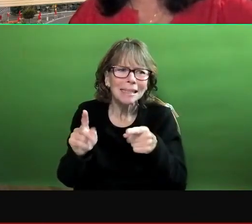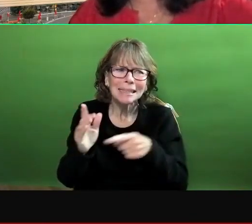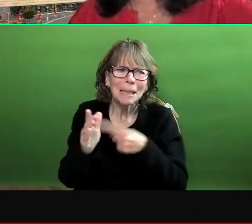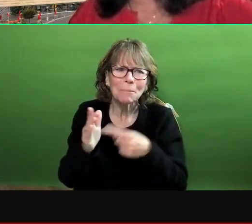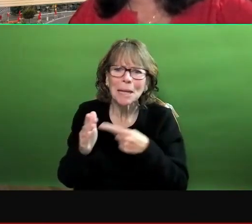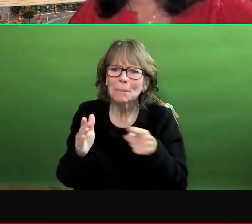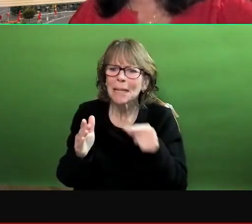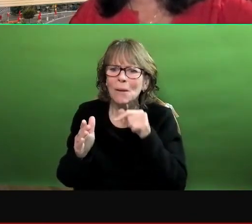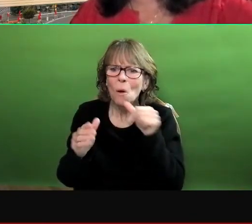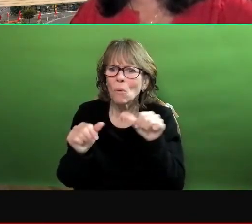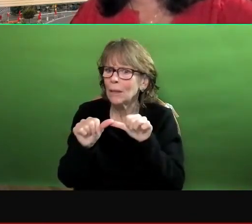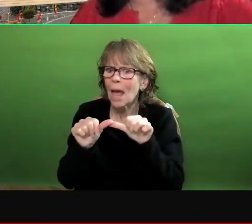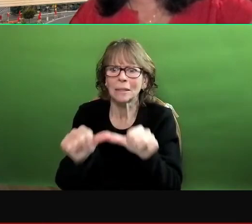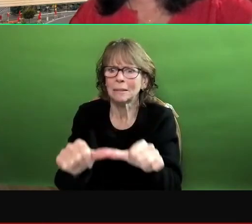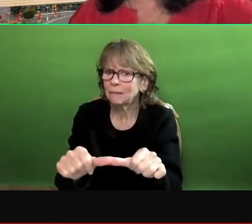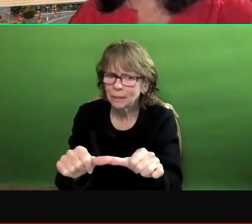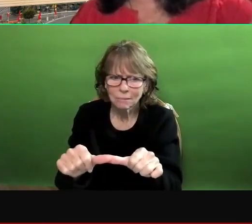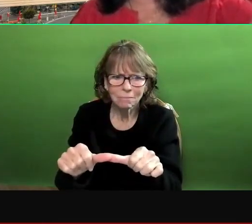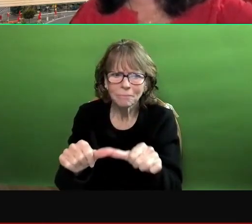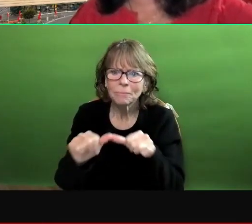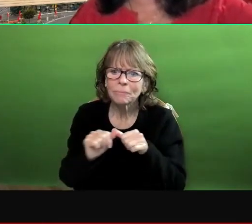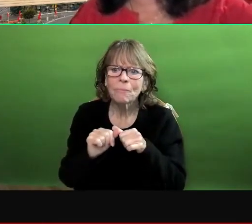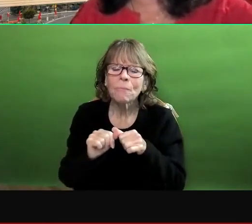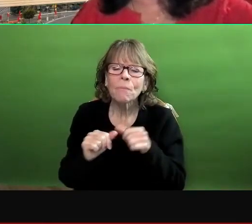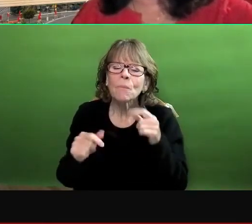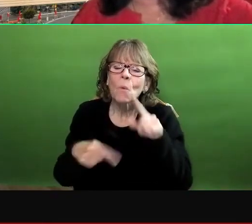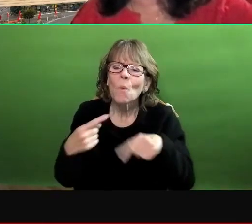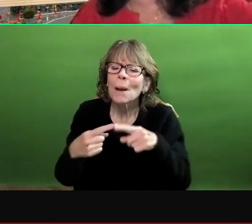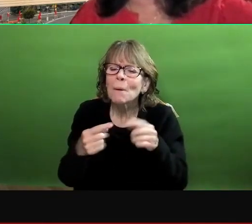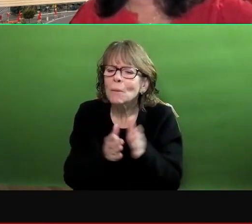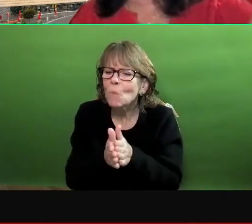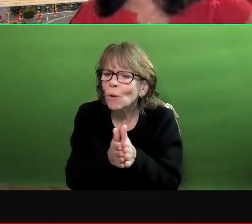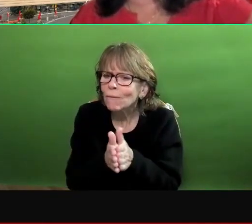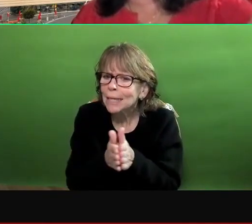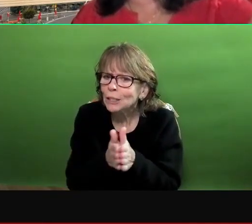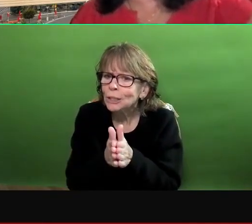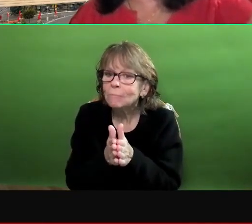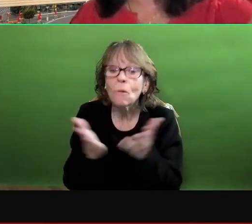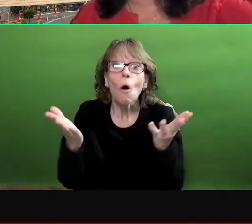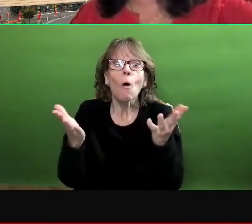There's a lot of focus on extrinsic motivations such as getting rewards for getting our steps